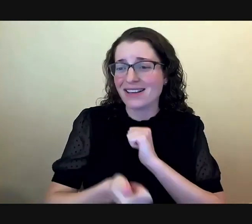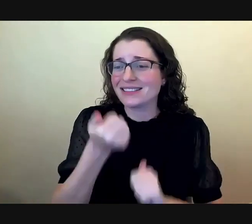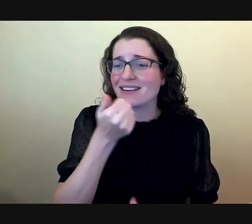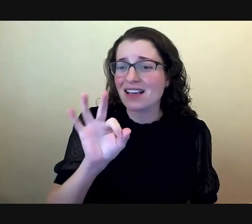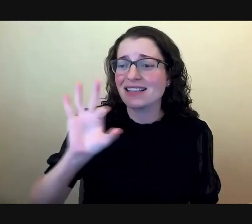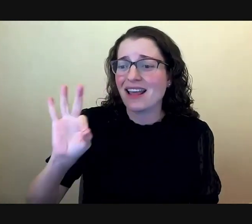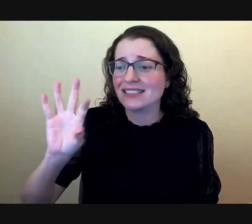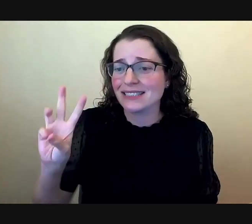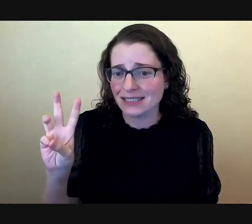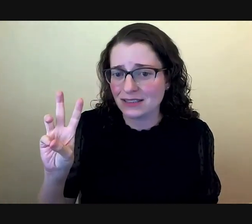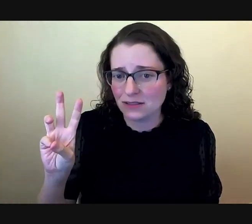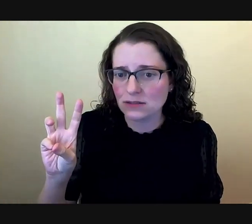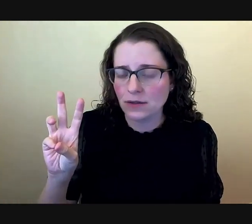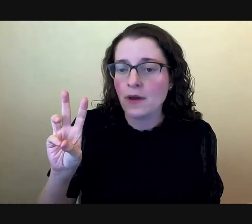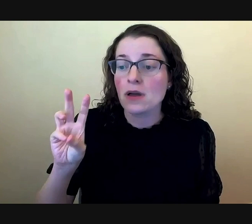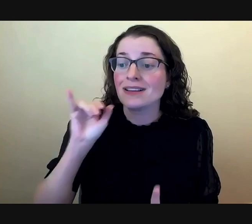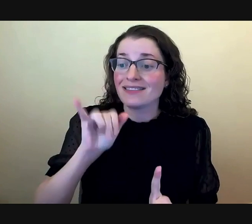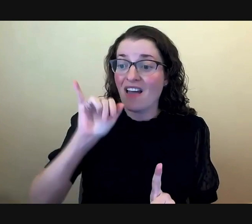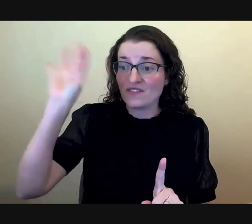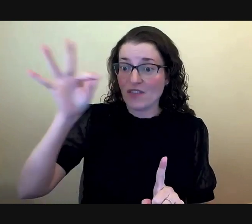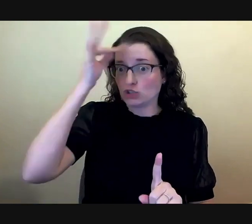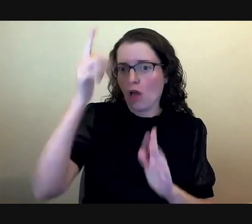And so this law was passed in 1996.